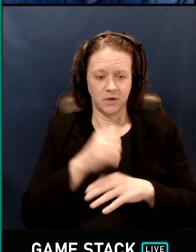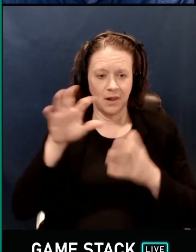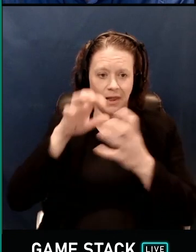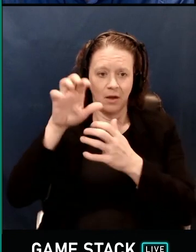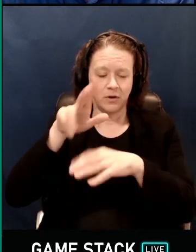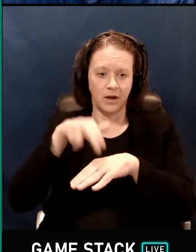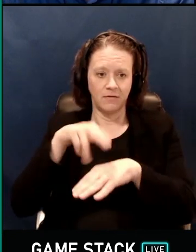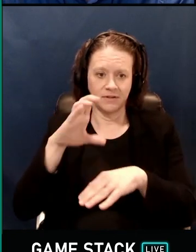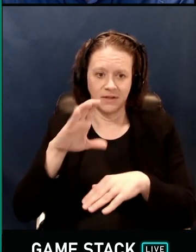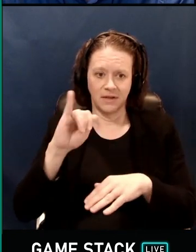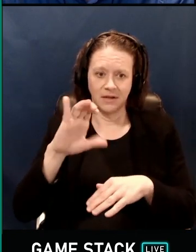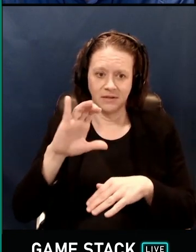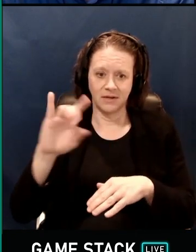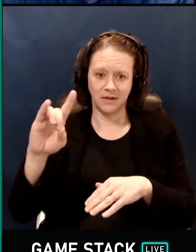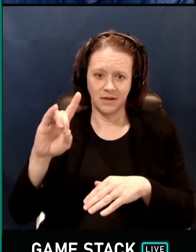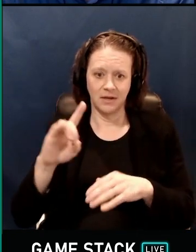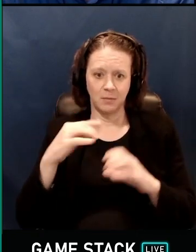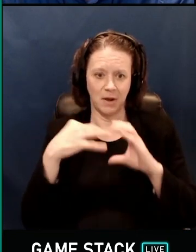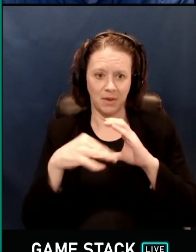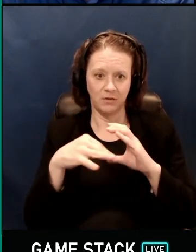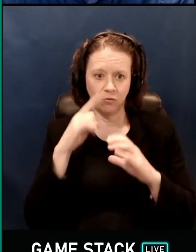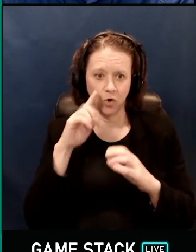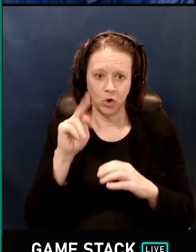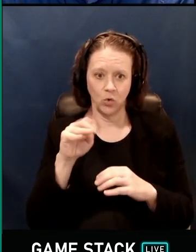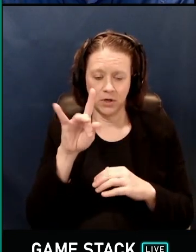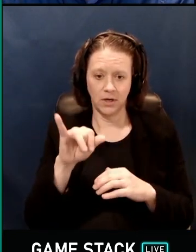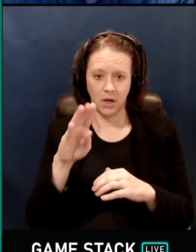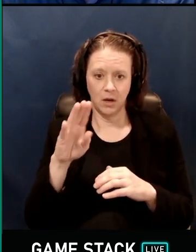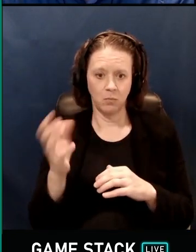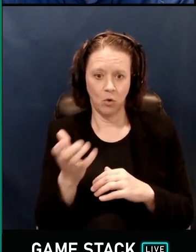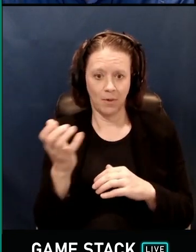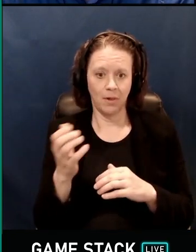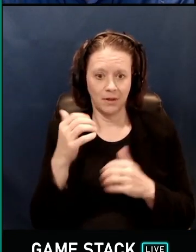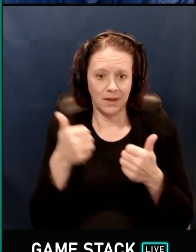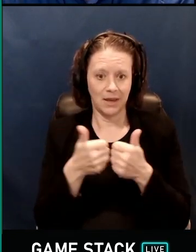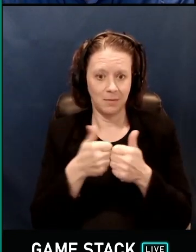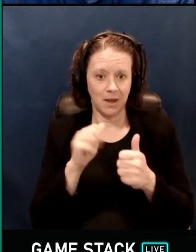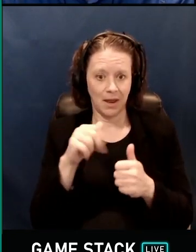pipelines for Unity Mobile game apps, and how they look like.